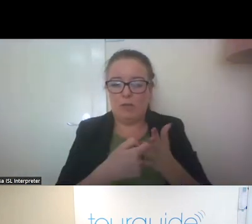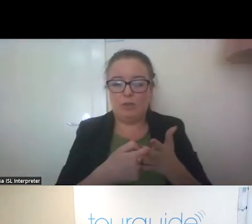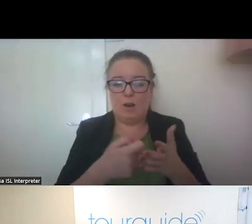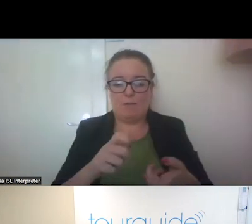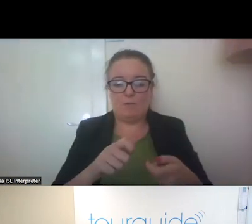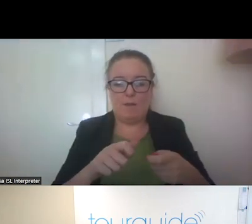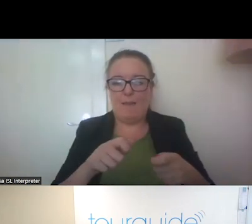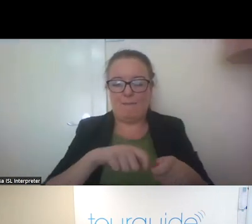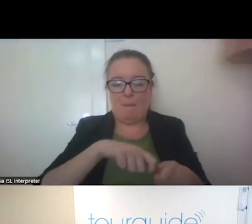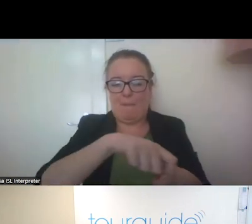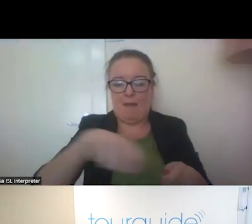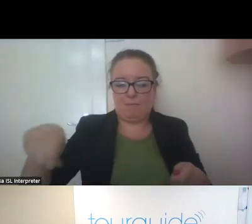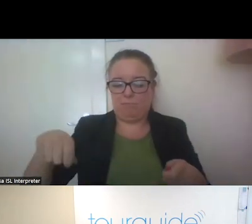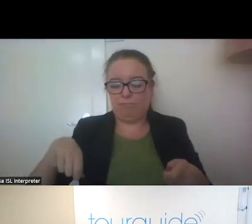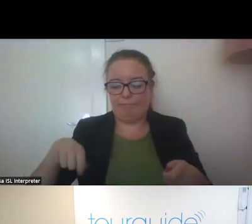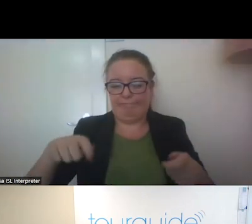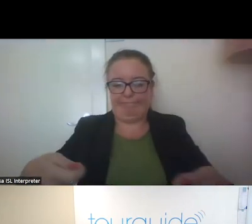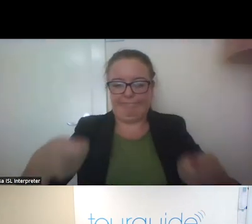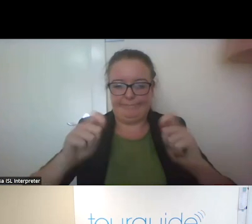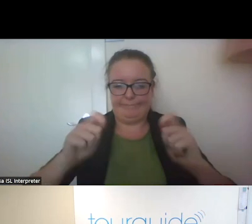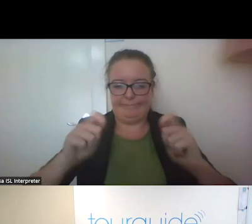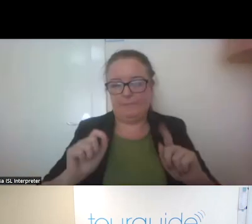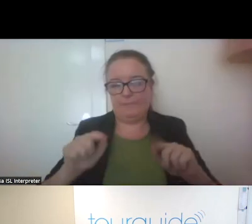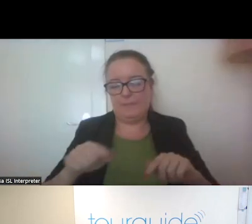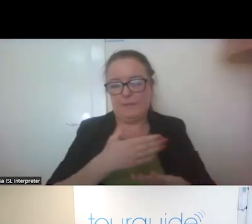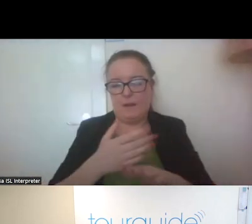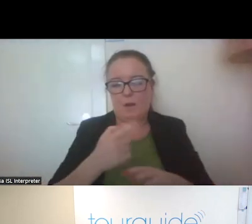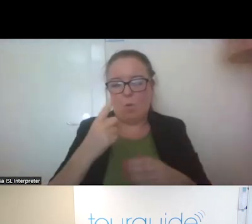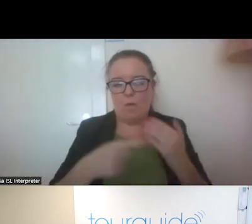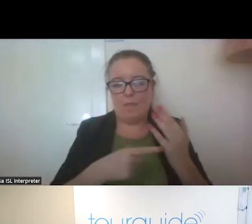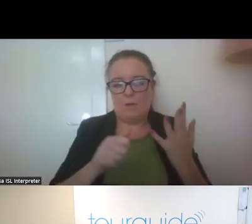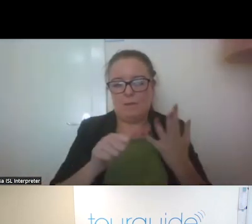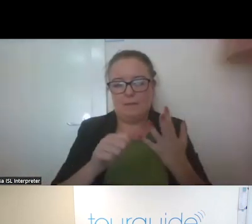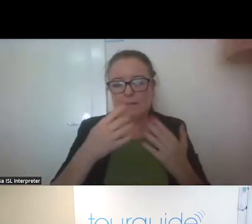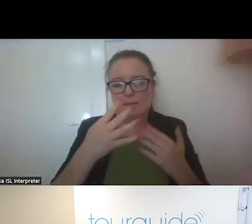So, that's the way to start. £1,641 for that.